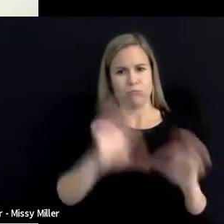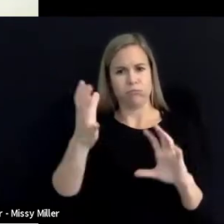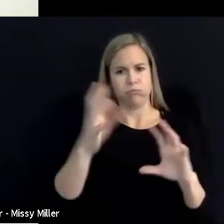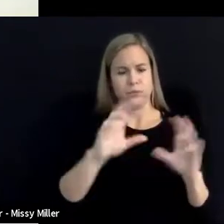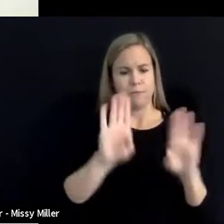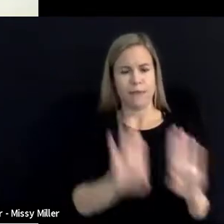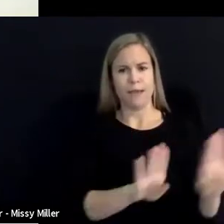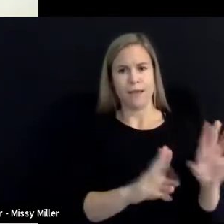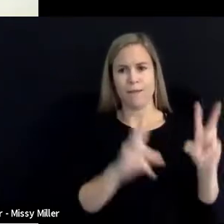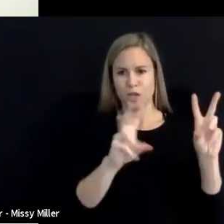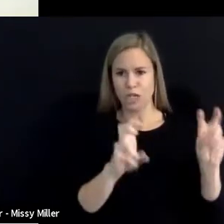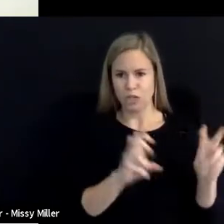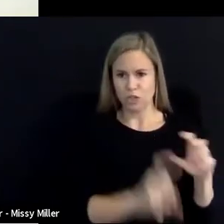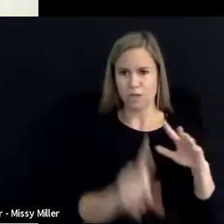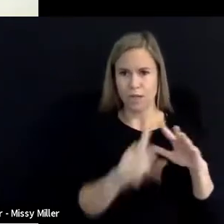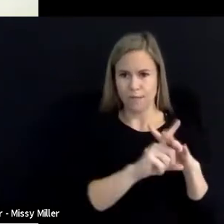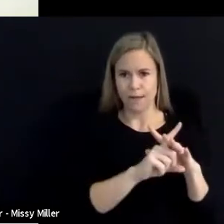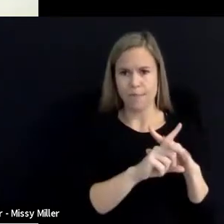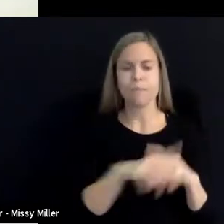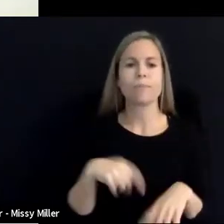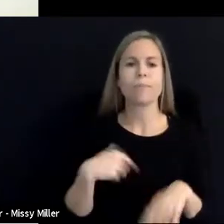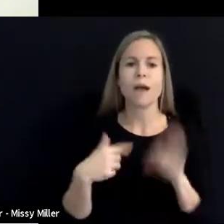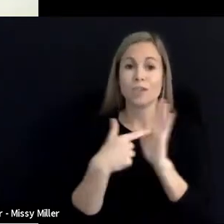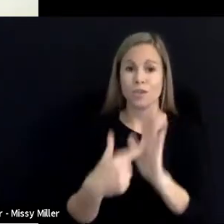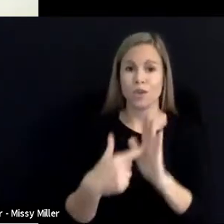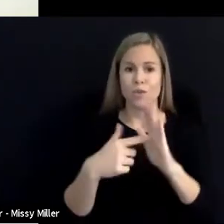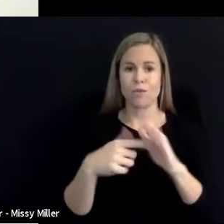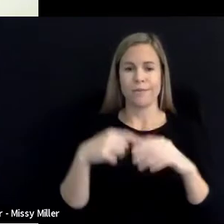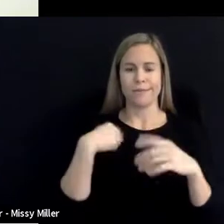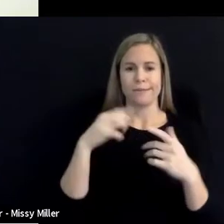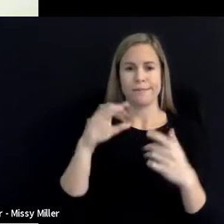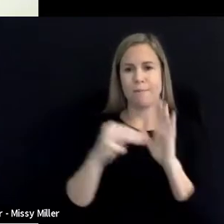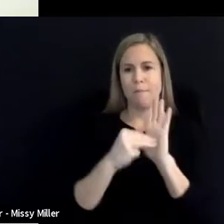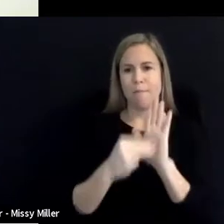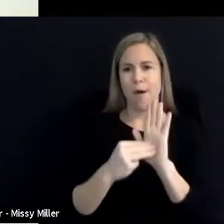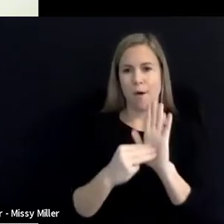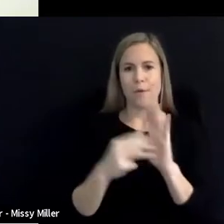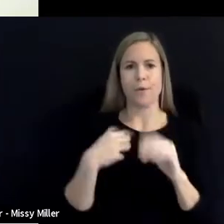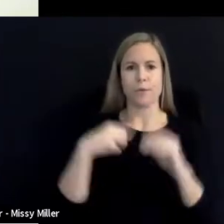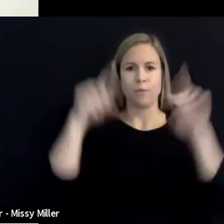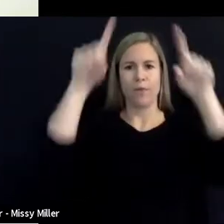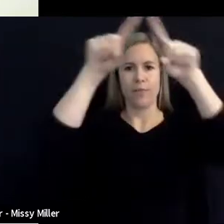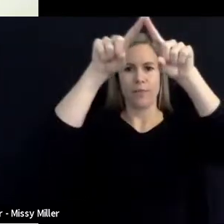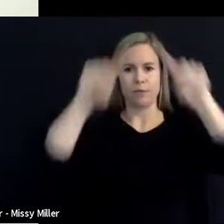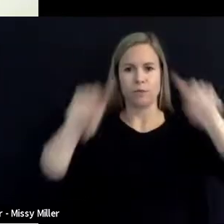I ultimately came up with this model right here. But it doesn't just apply to charge,